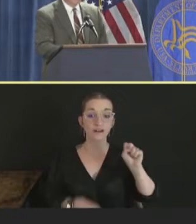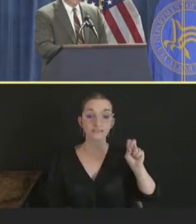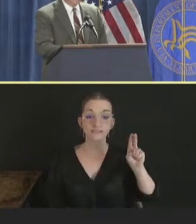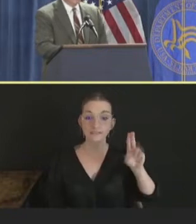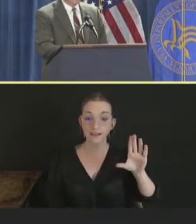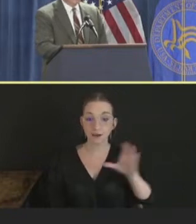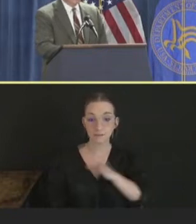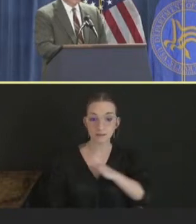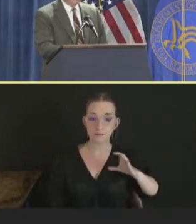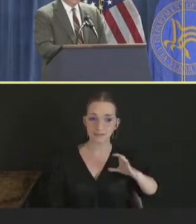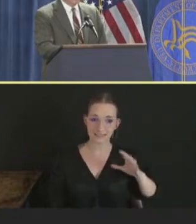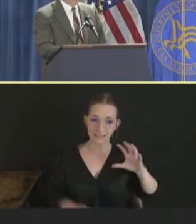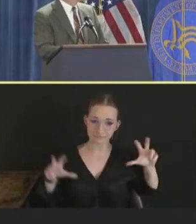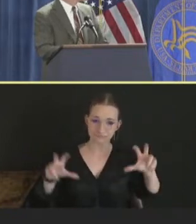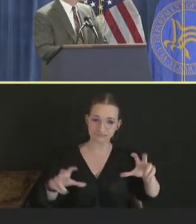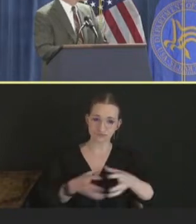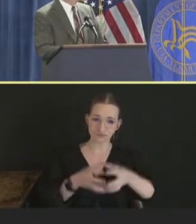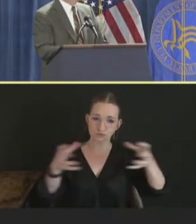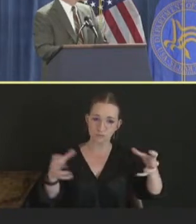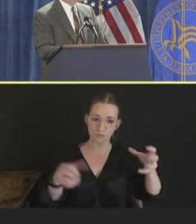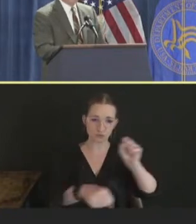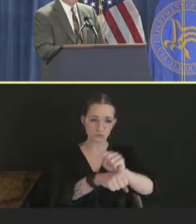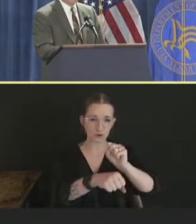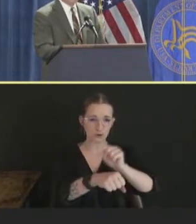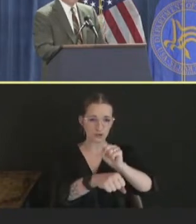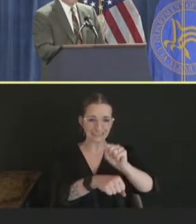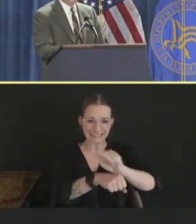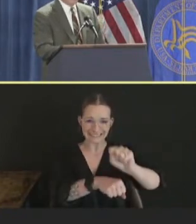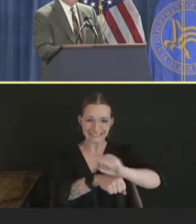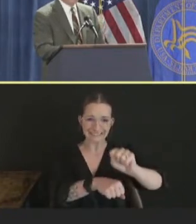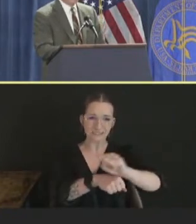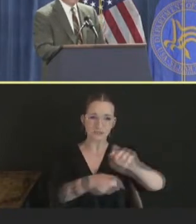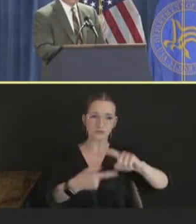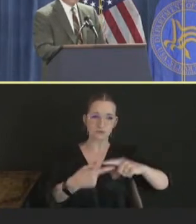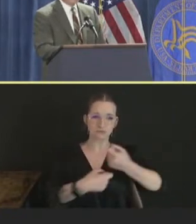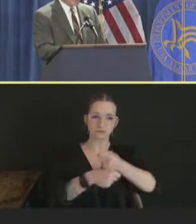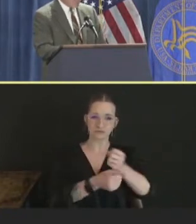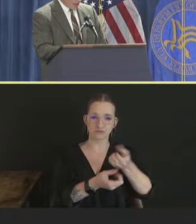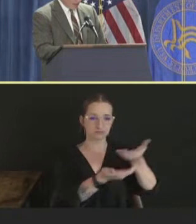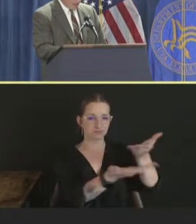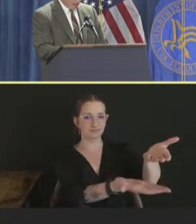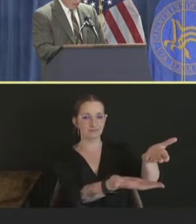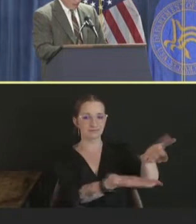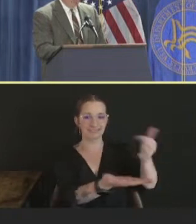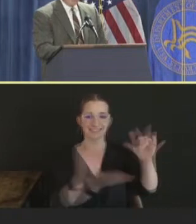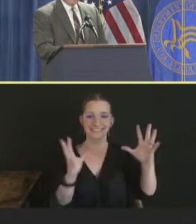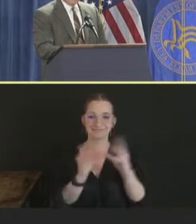in all the work necessary to produce the version that we have for you today.